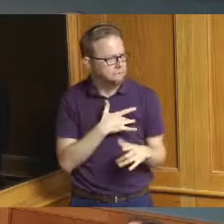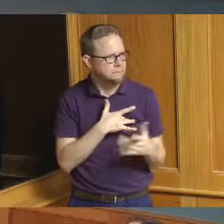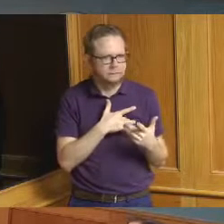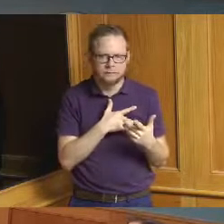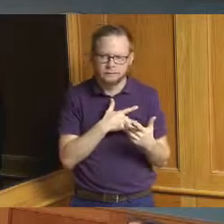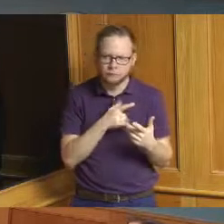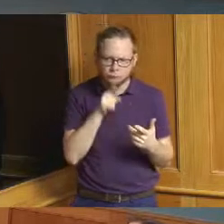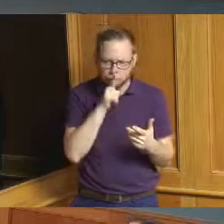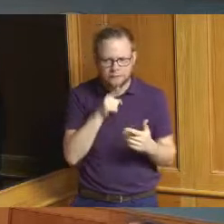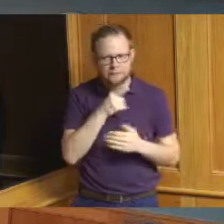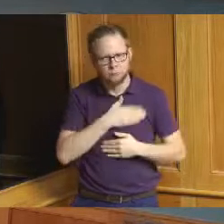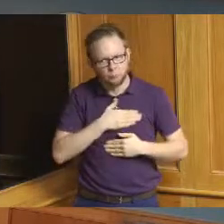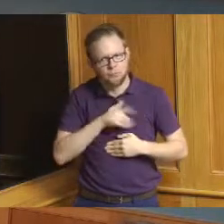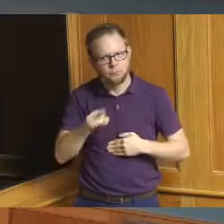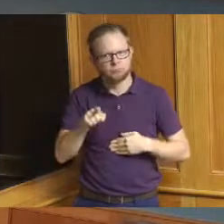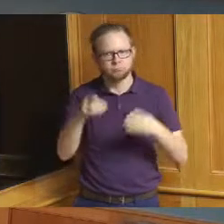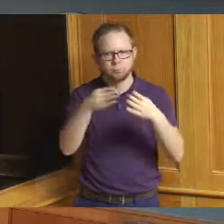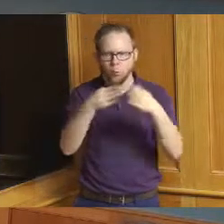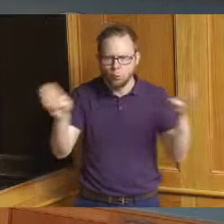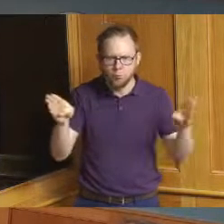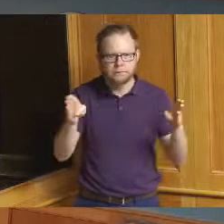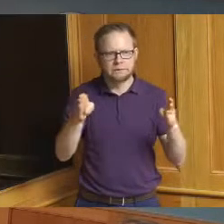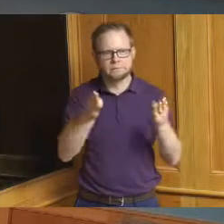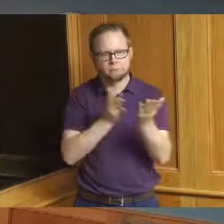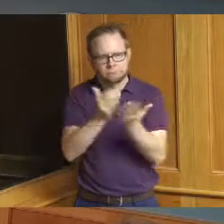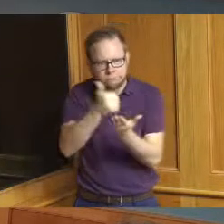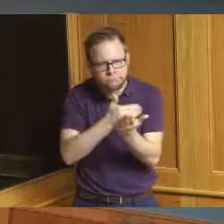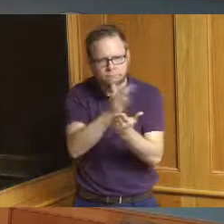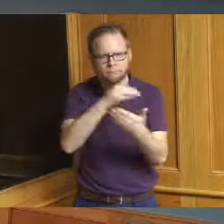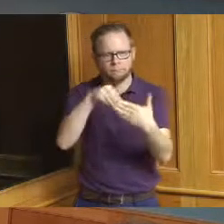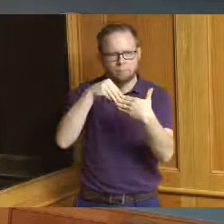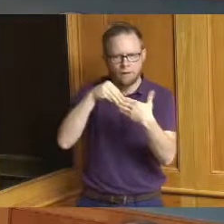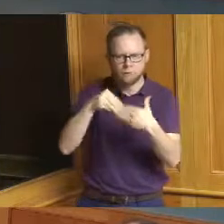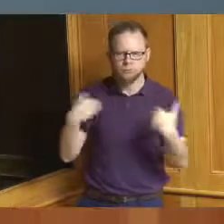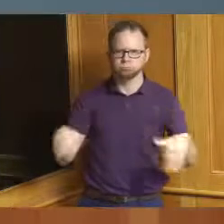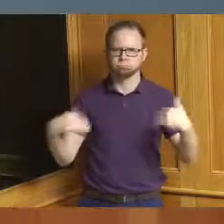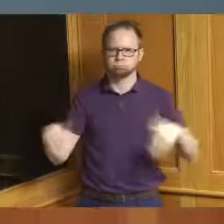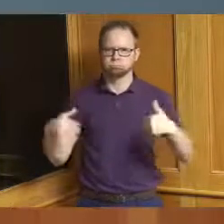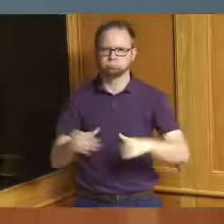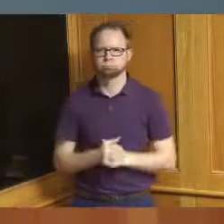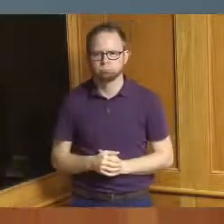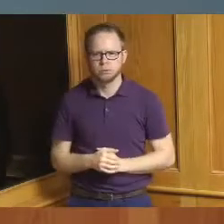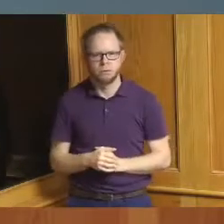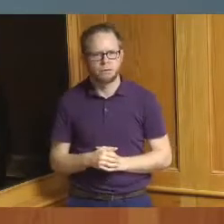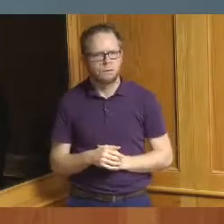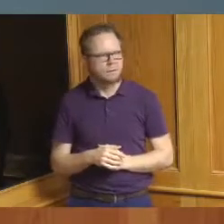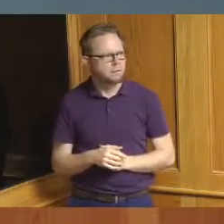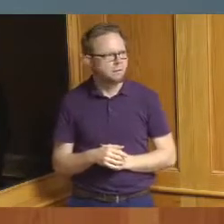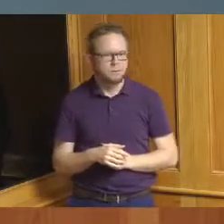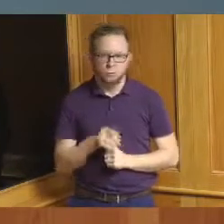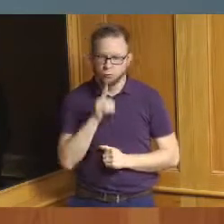your openness your flexibility so i am trying to express that for the residents of Hamilton County